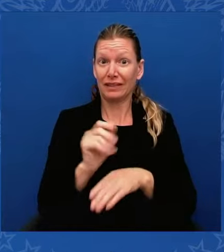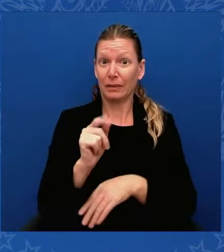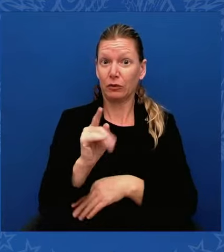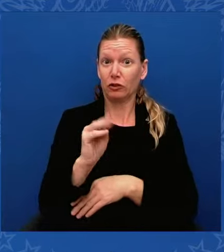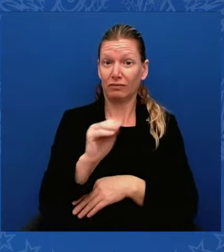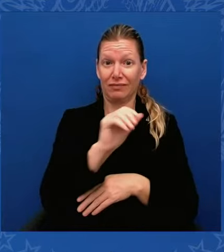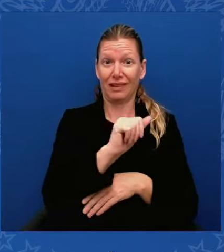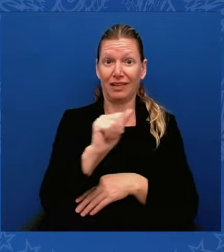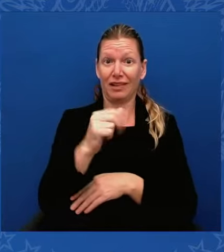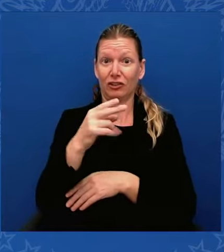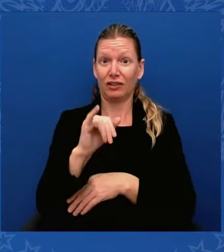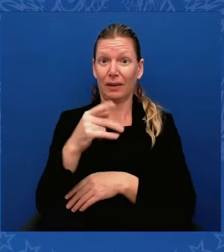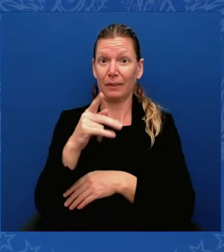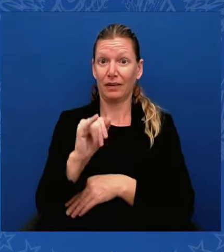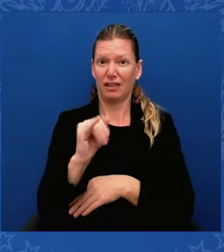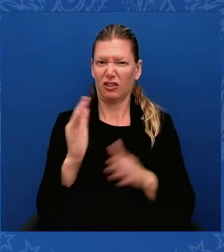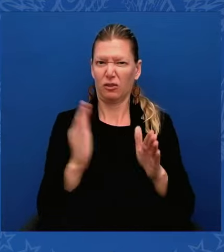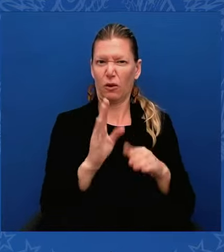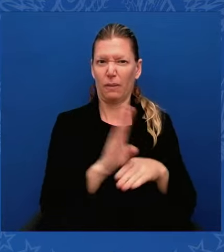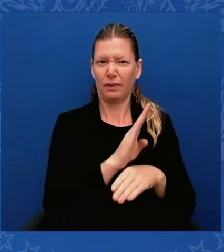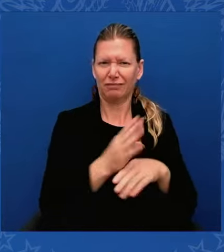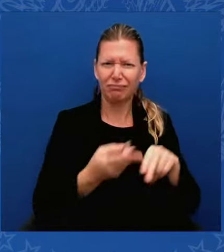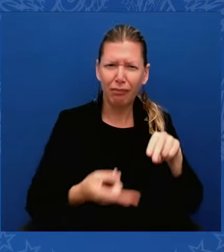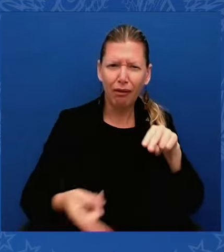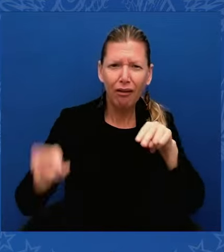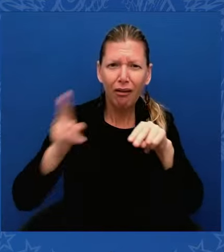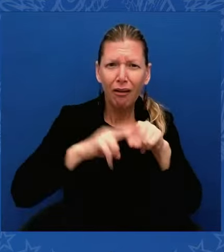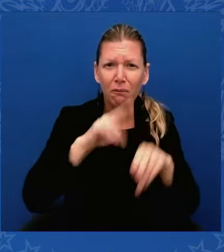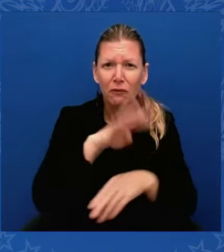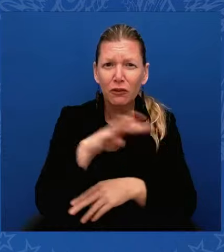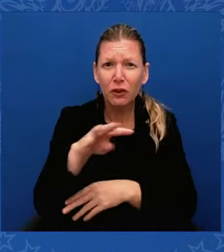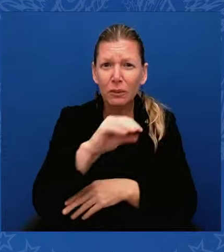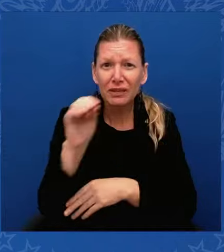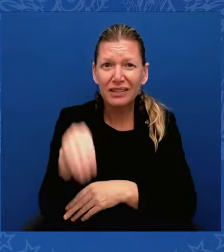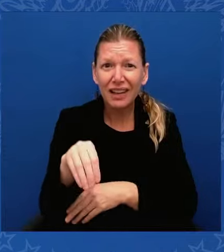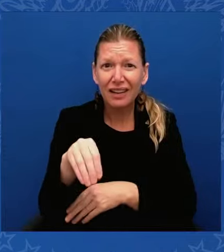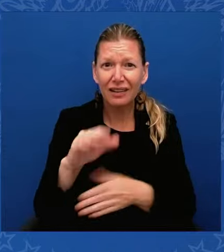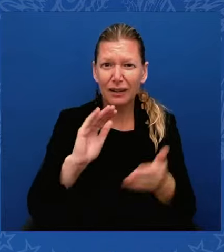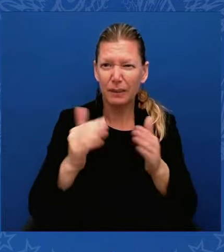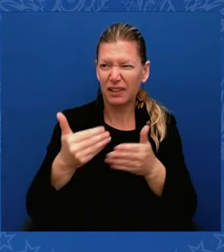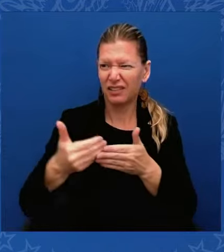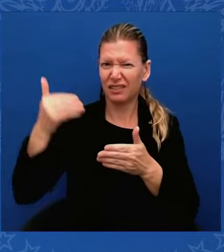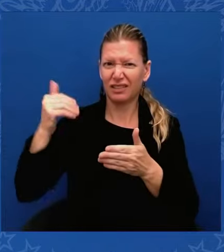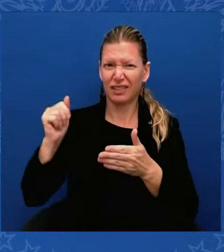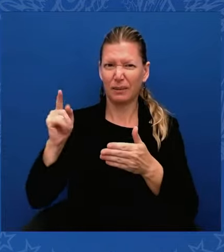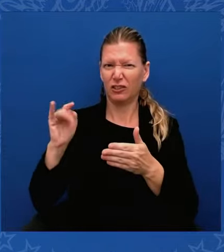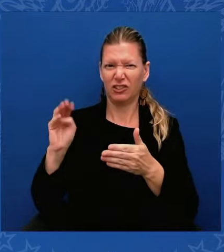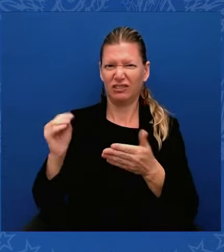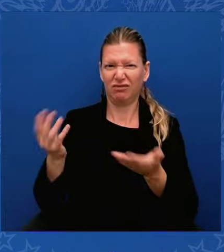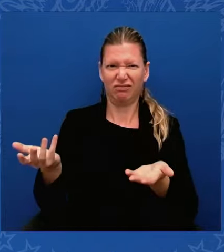Because we extend the child care tax credit during the pandemic, which not one Republican voted for, I might add,